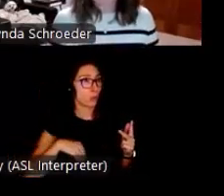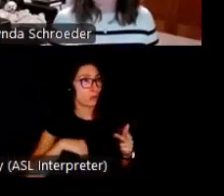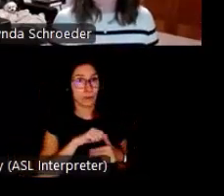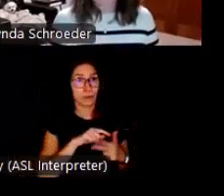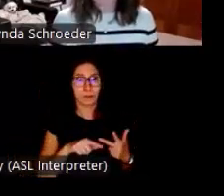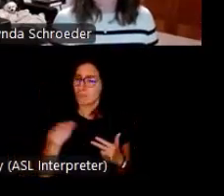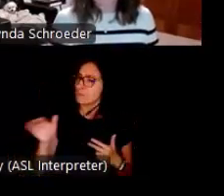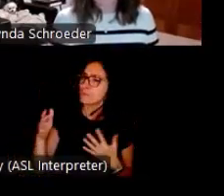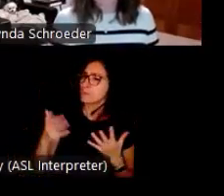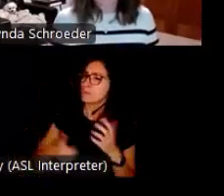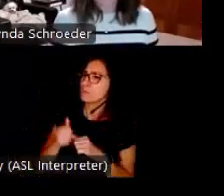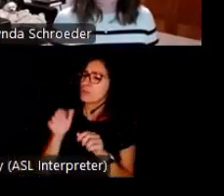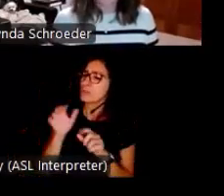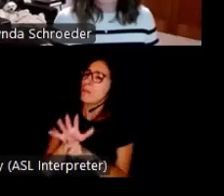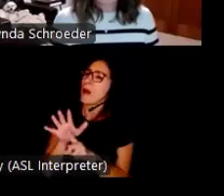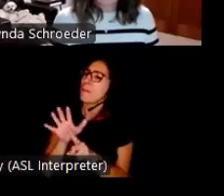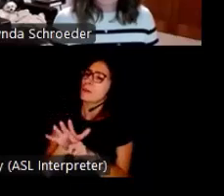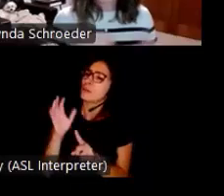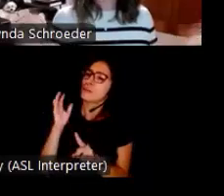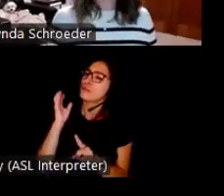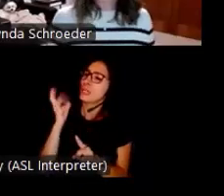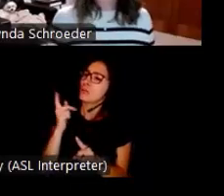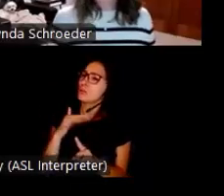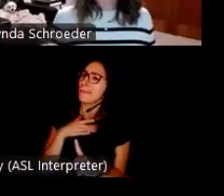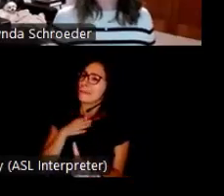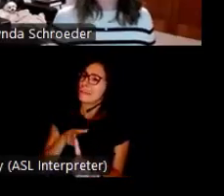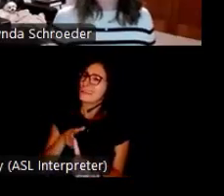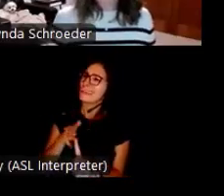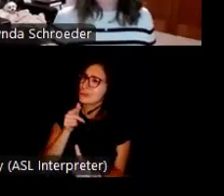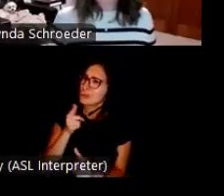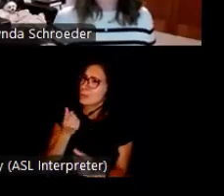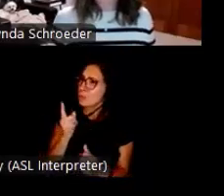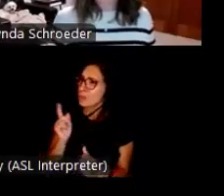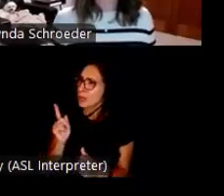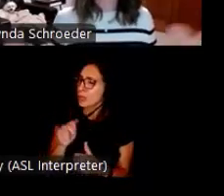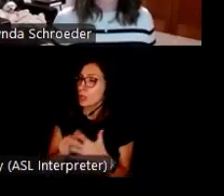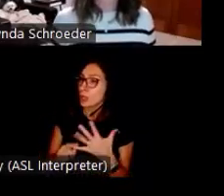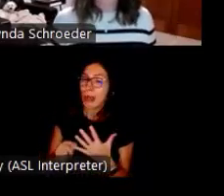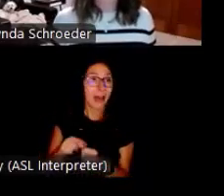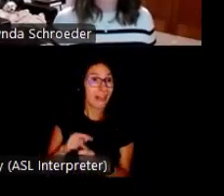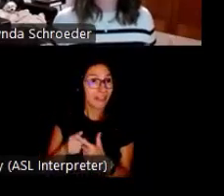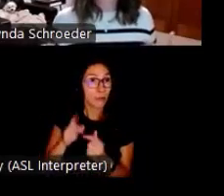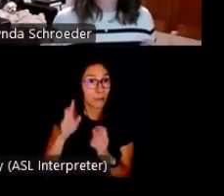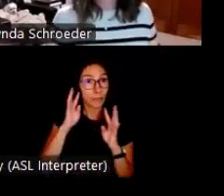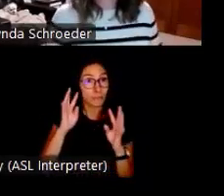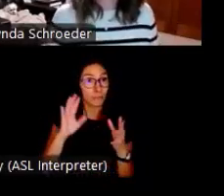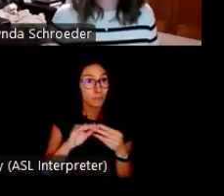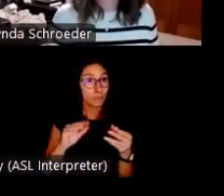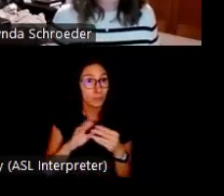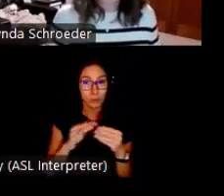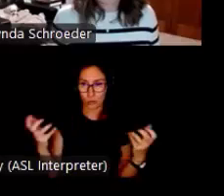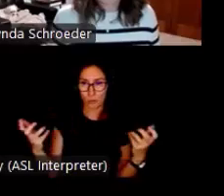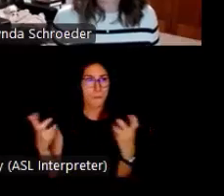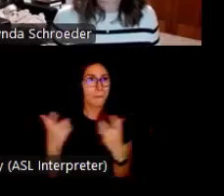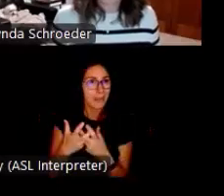they were listening to were. And then we created dissemination in those formats. Because that's who we wanted to reach.